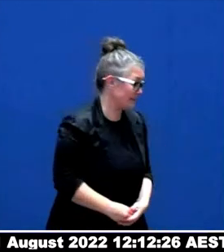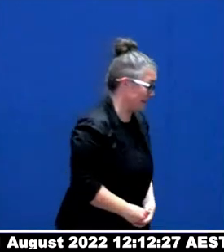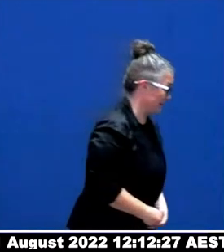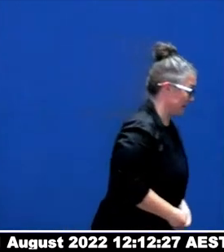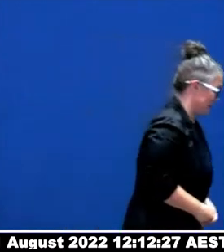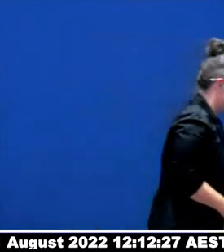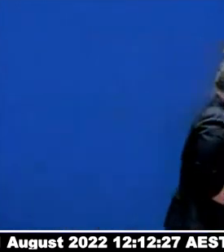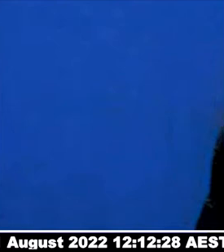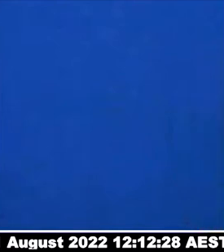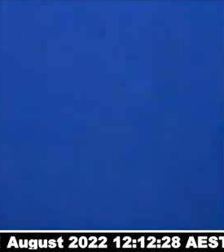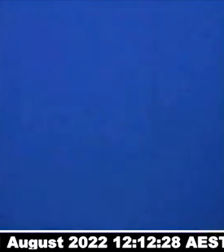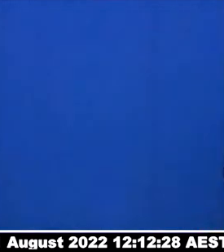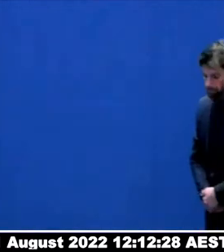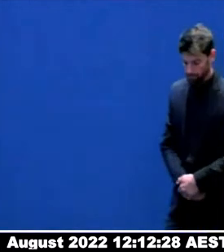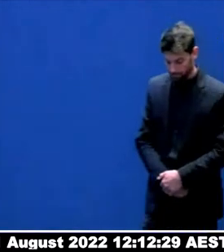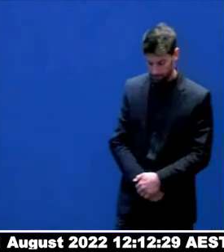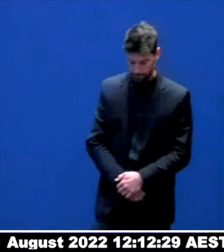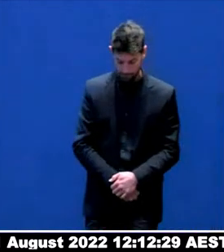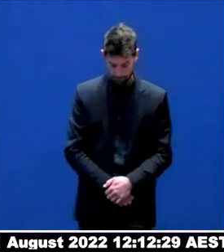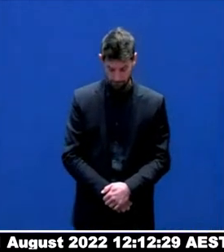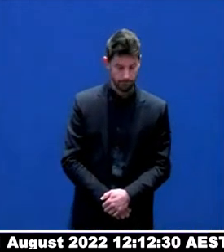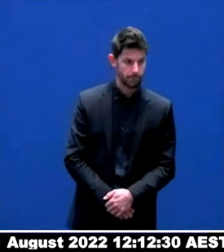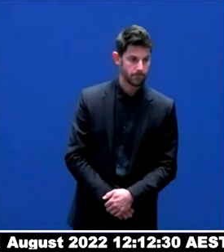So, that picks up what we call the household head.